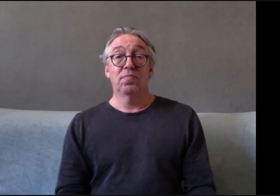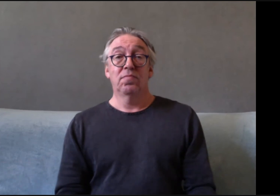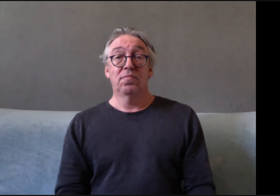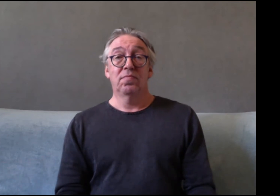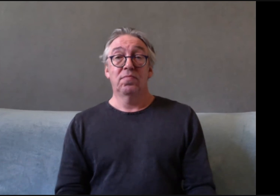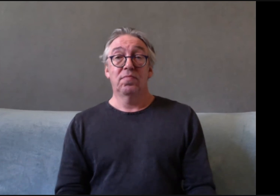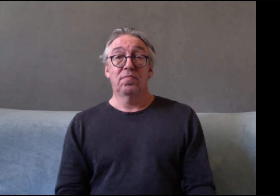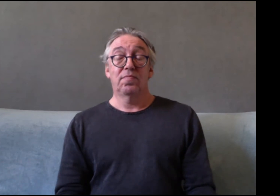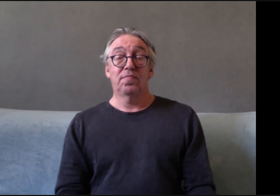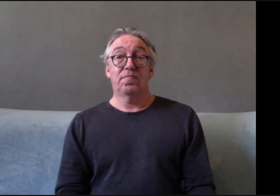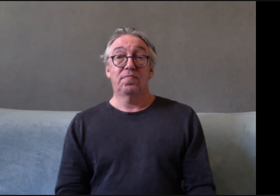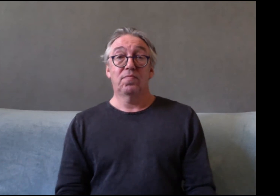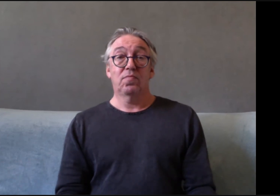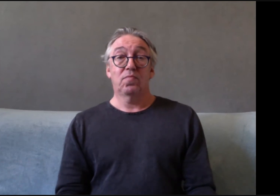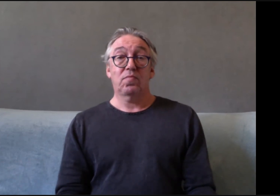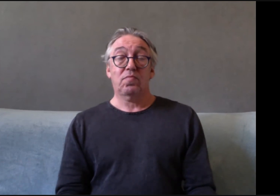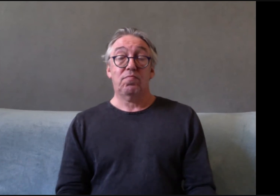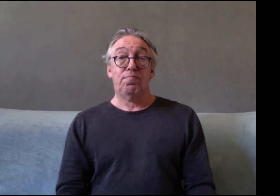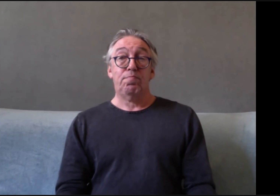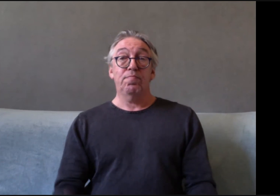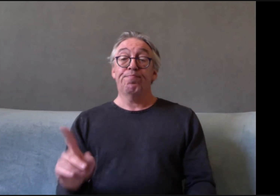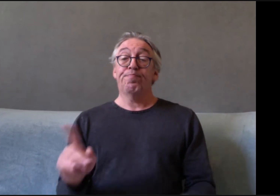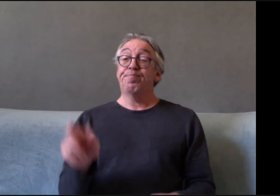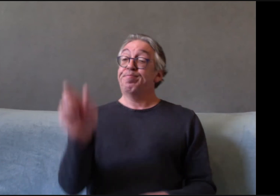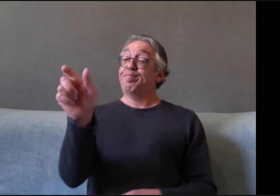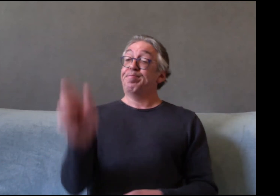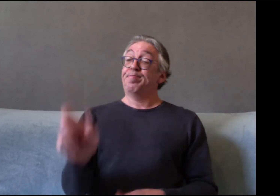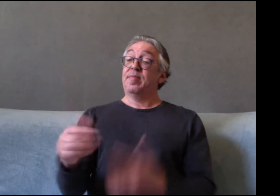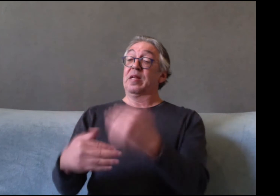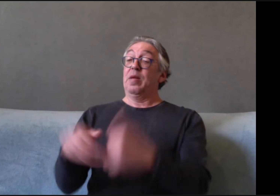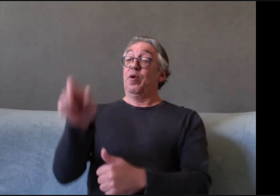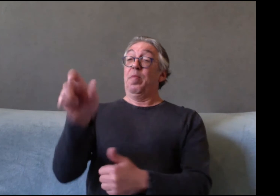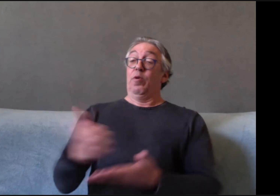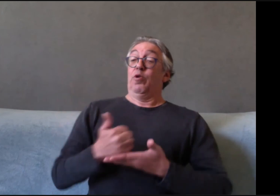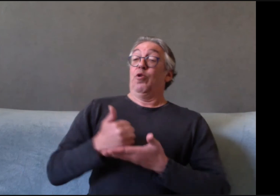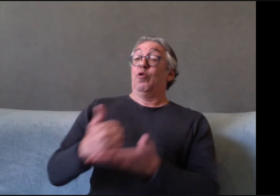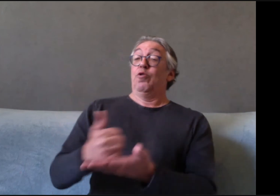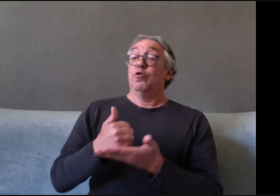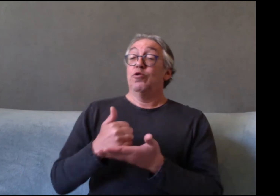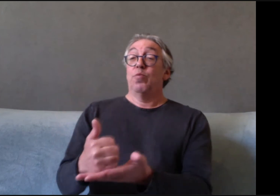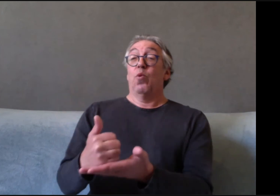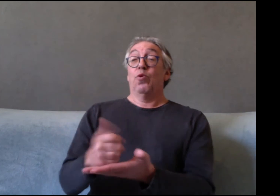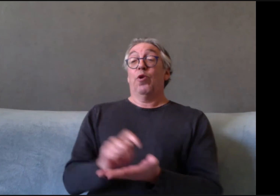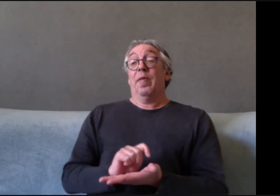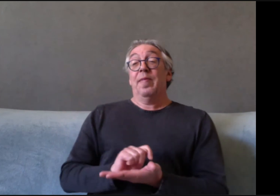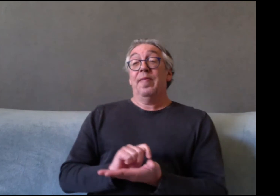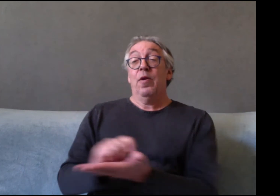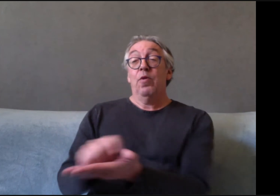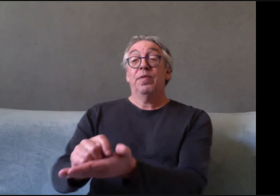That has a huge impact on the health and condition of people that depend on it both physical and psychological.